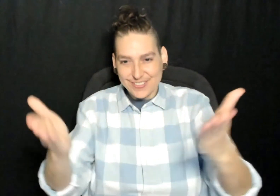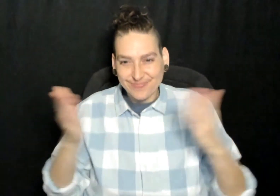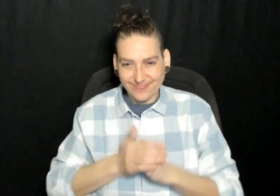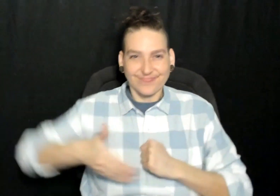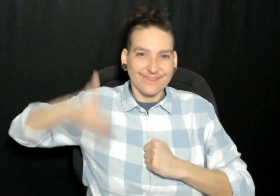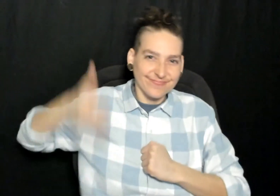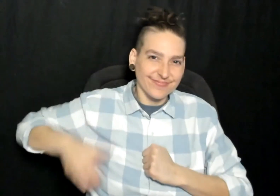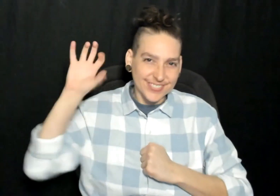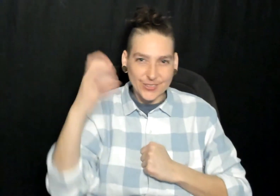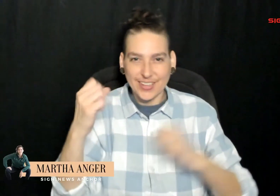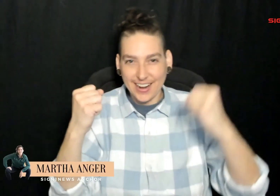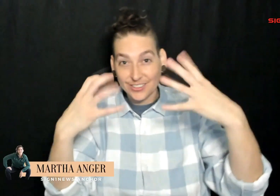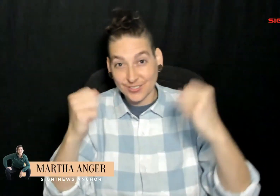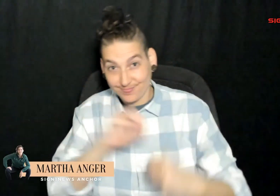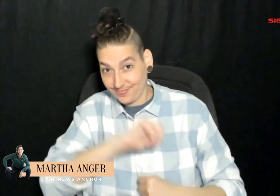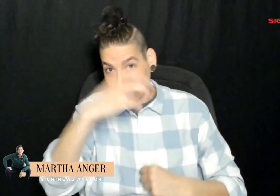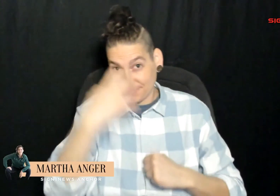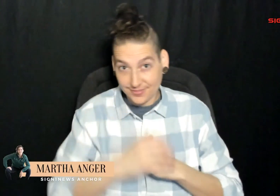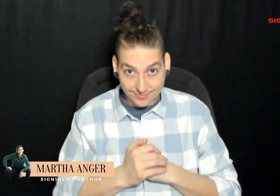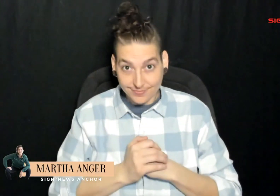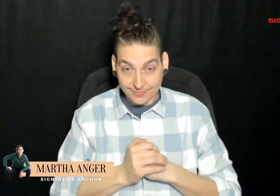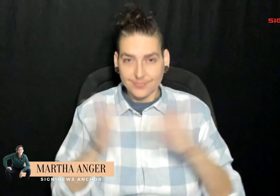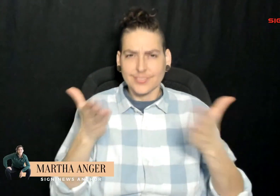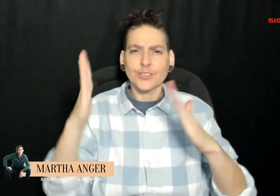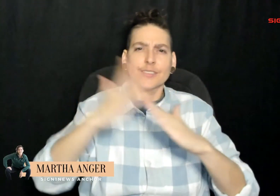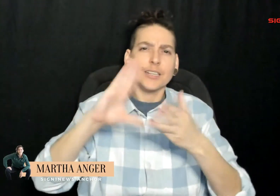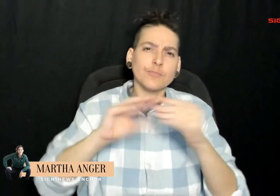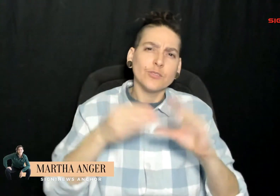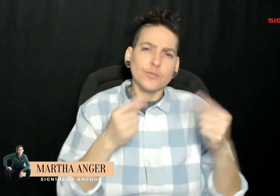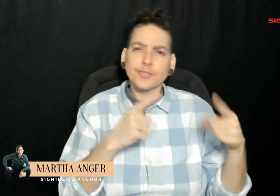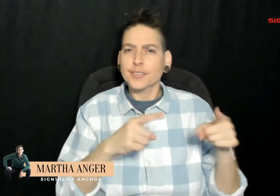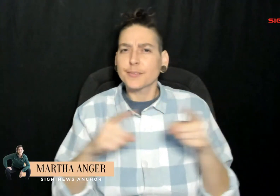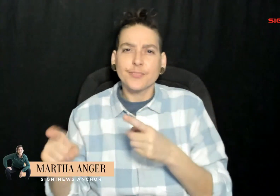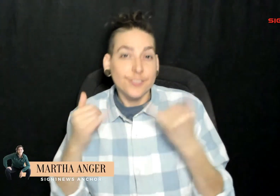Hello everyone I'm Sign1News anchor Martha Anger here is a quick look at the top trending